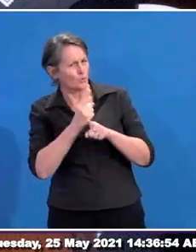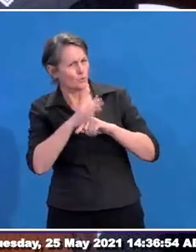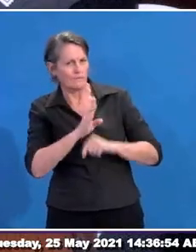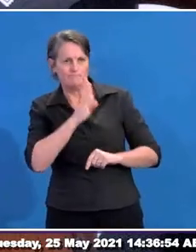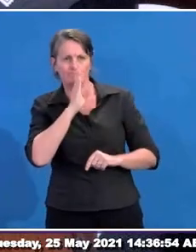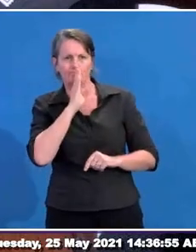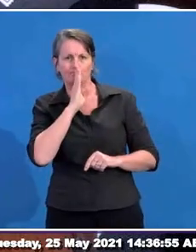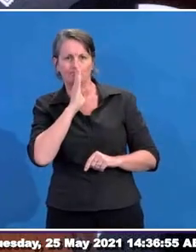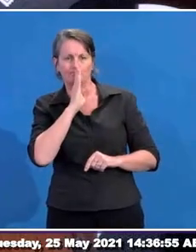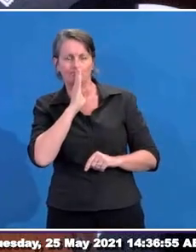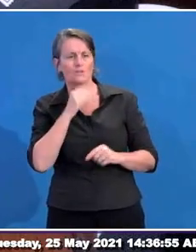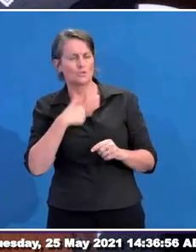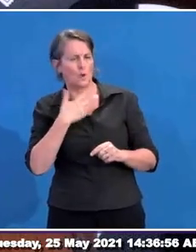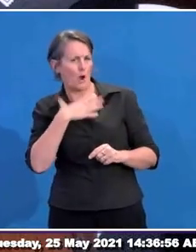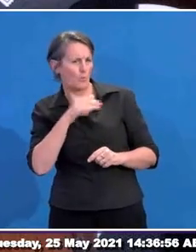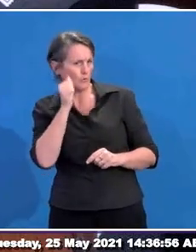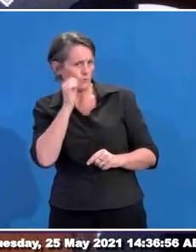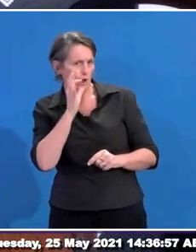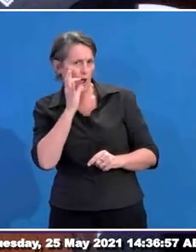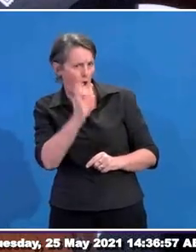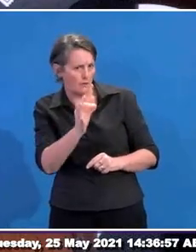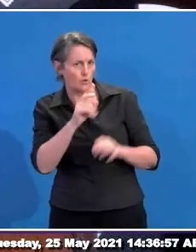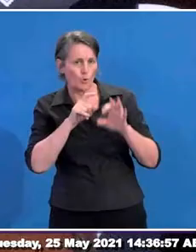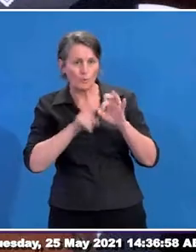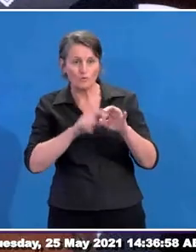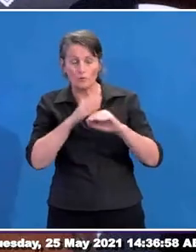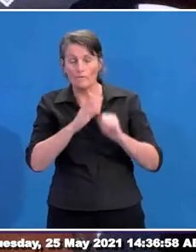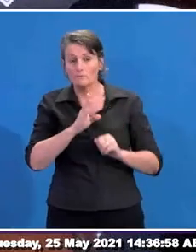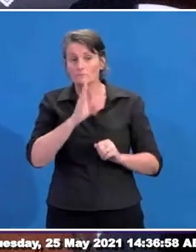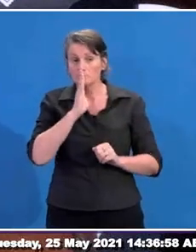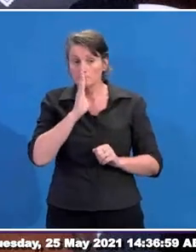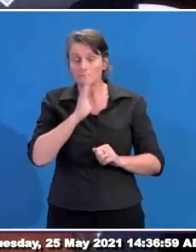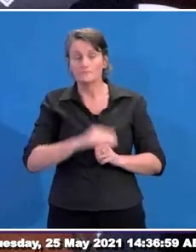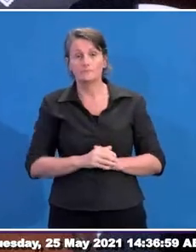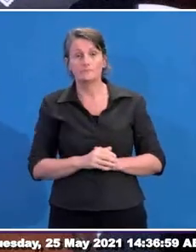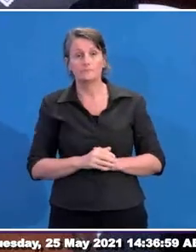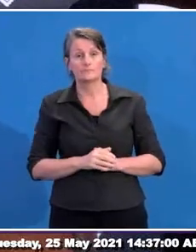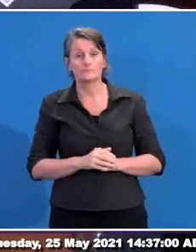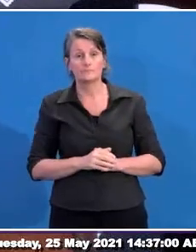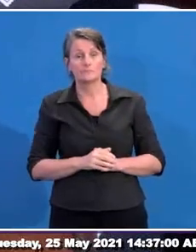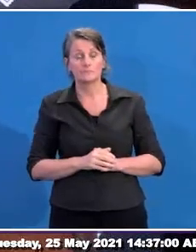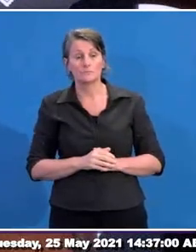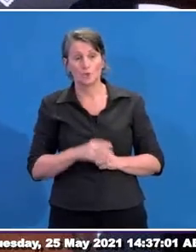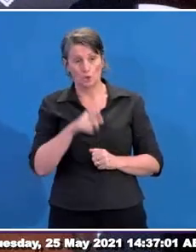Is the question of confidentiality something that you impose on your